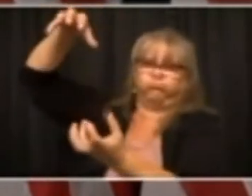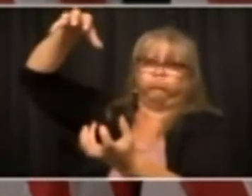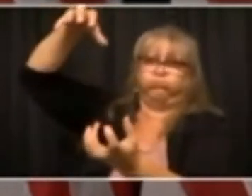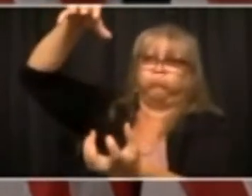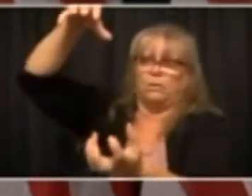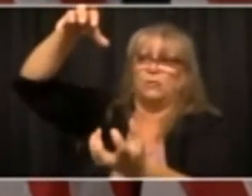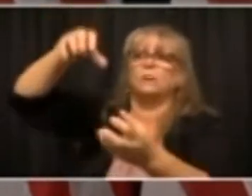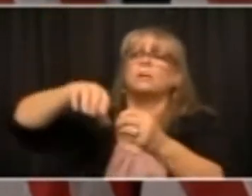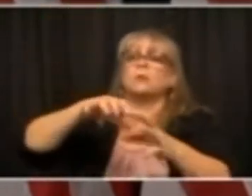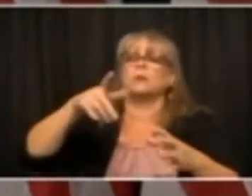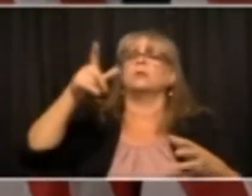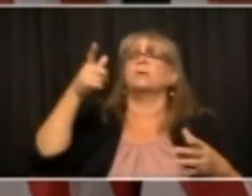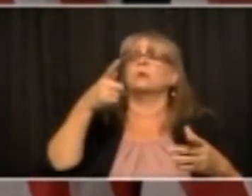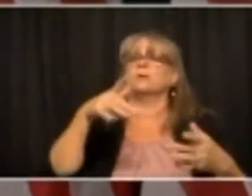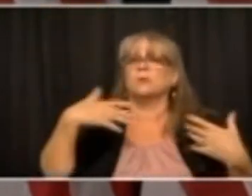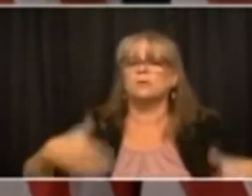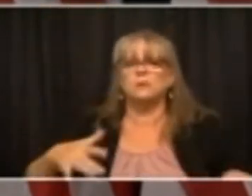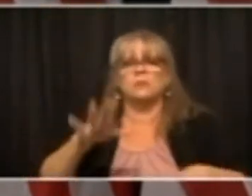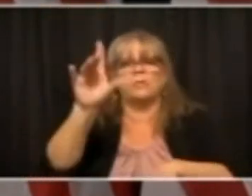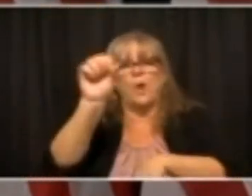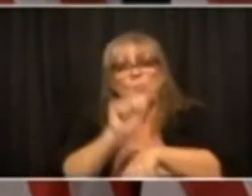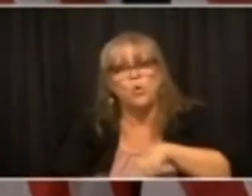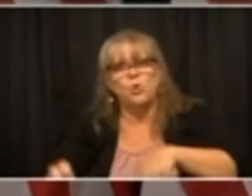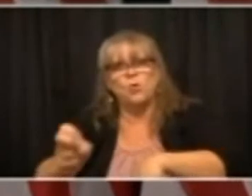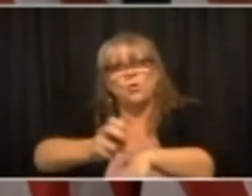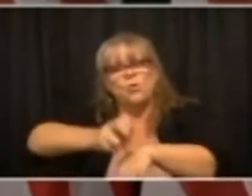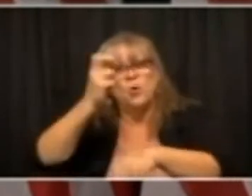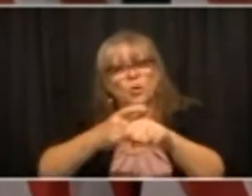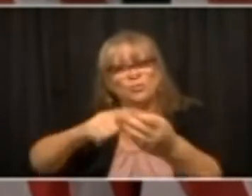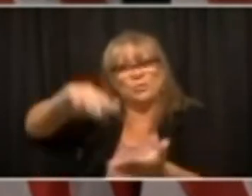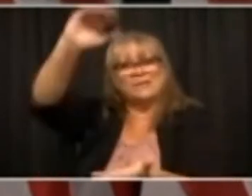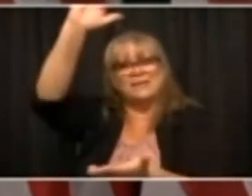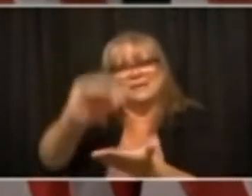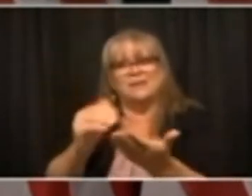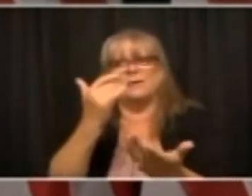firefighters um lives in jeopardy with you know